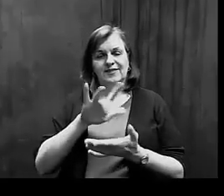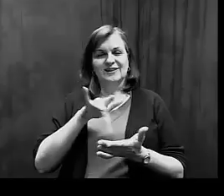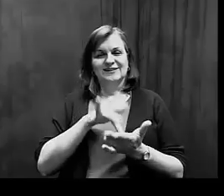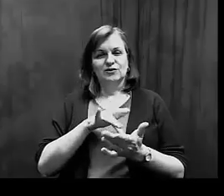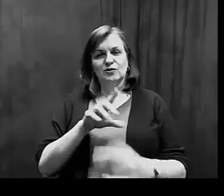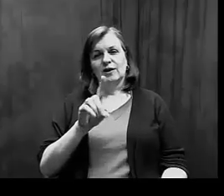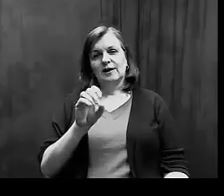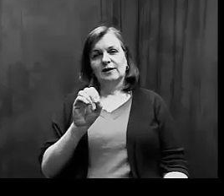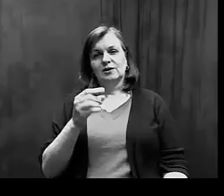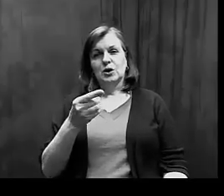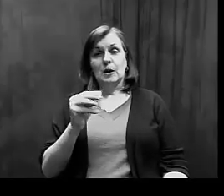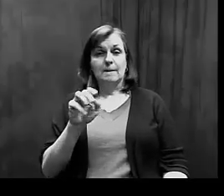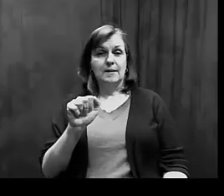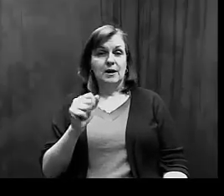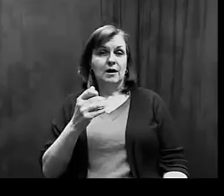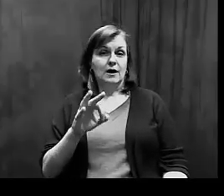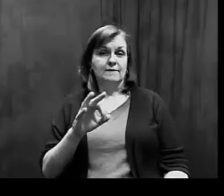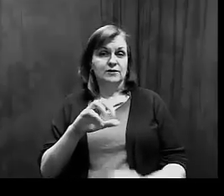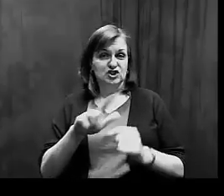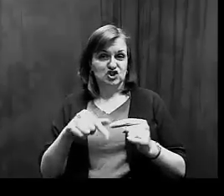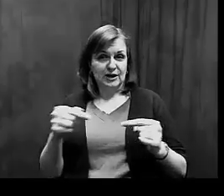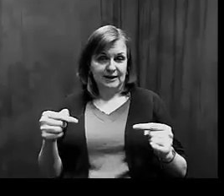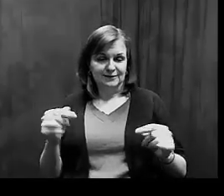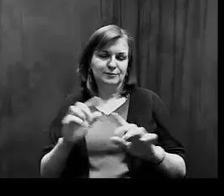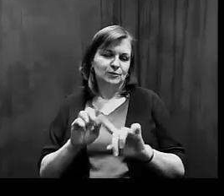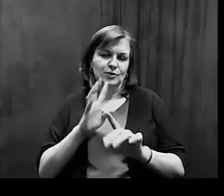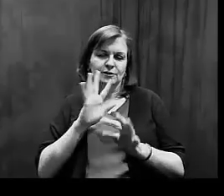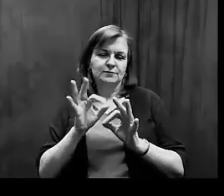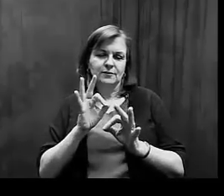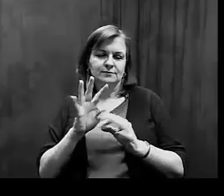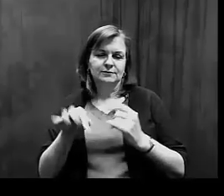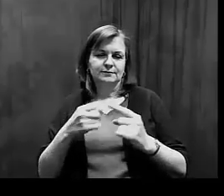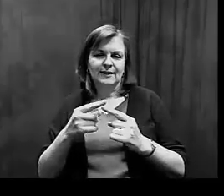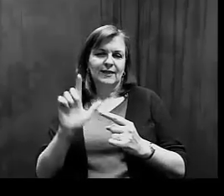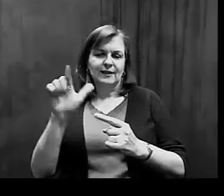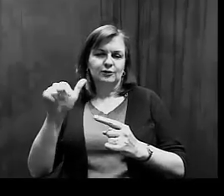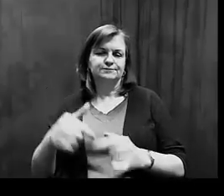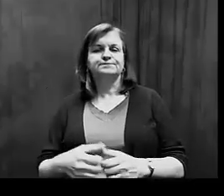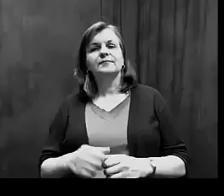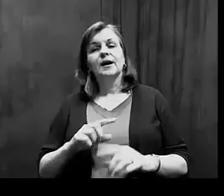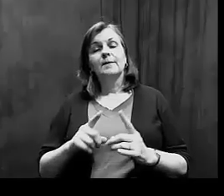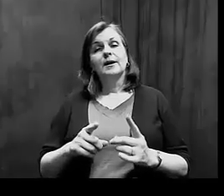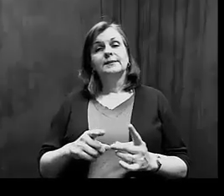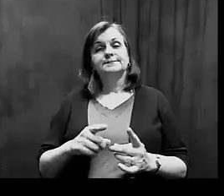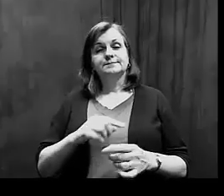this is something known as the central dogma of genetics -- but we will talk about that more the future